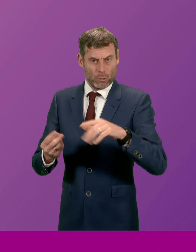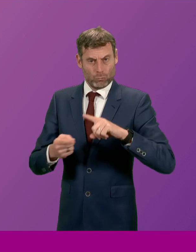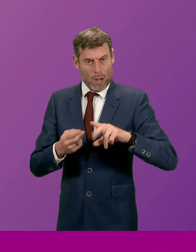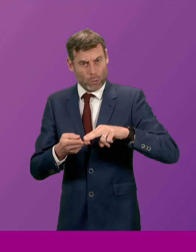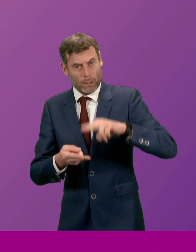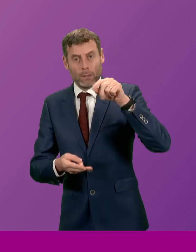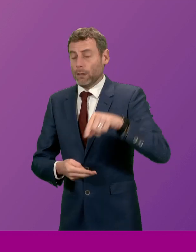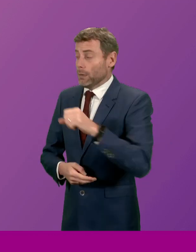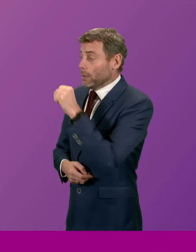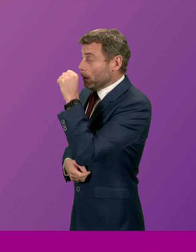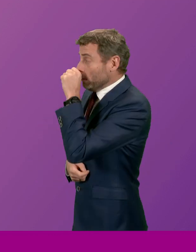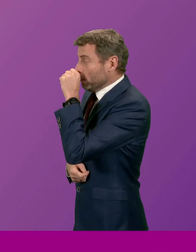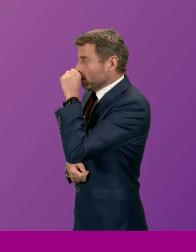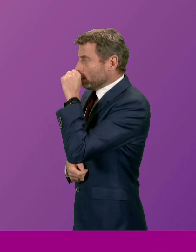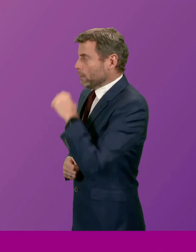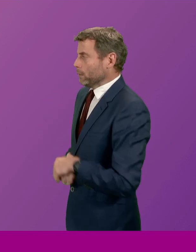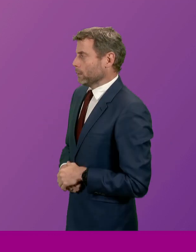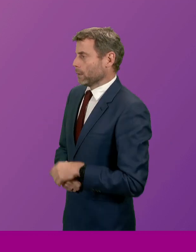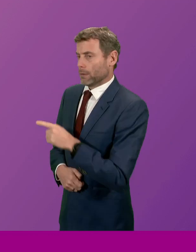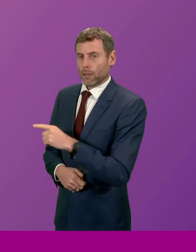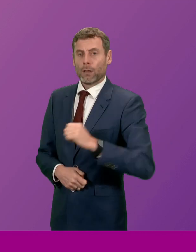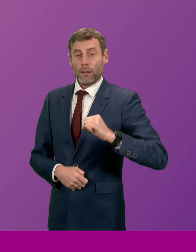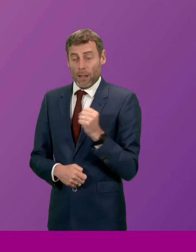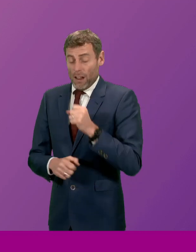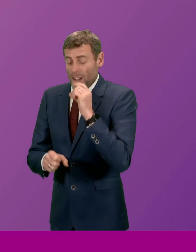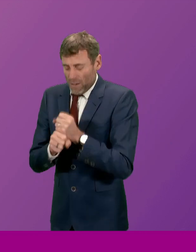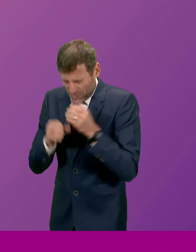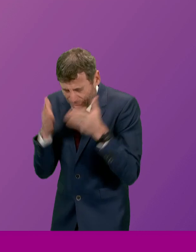The Scottish Government is committed to halving the disability employment gap. In 2023,